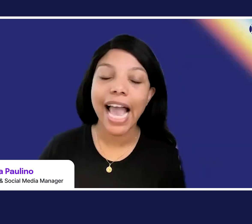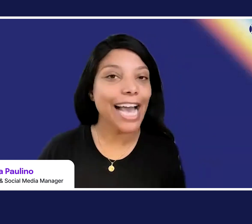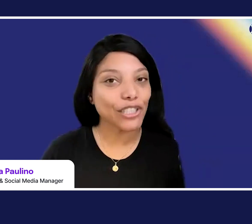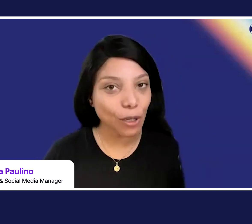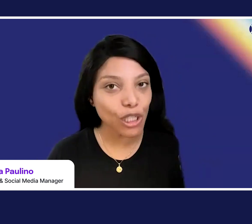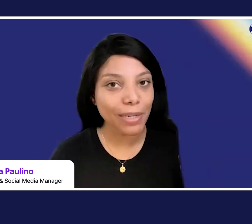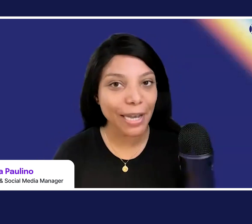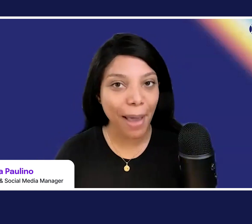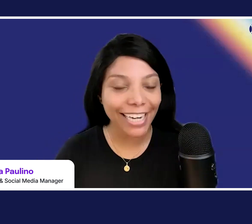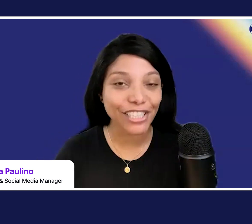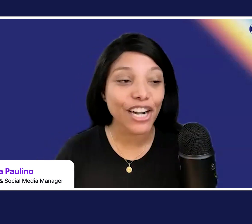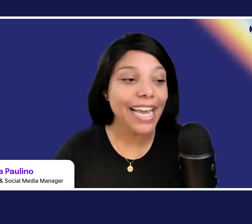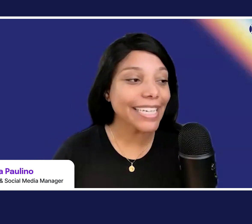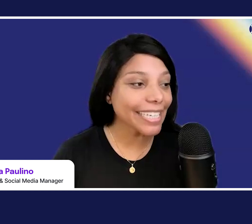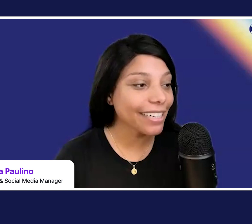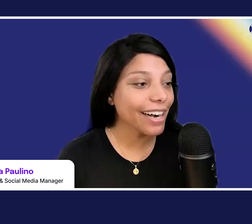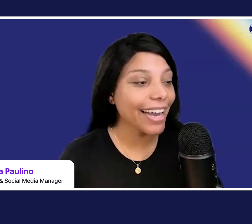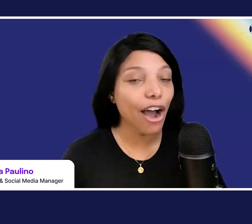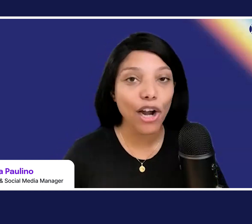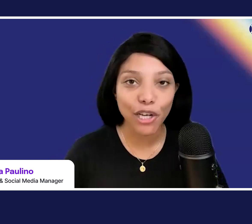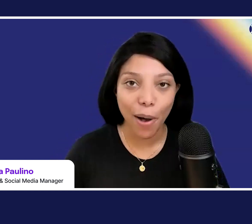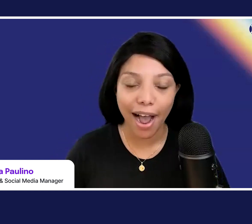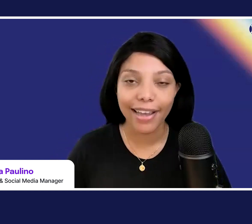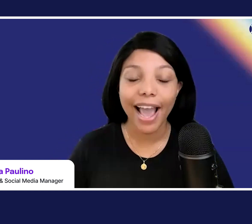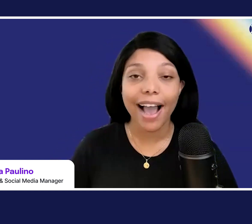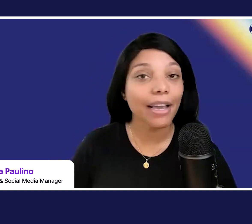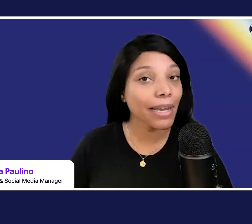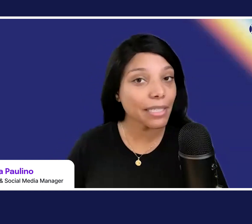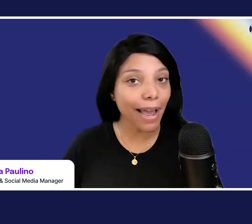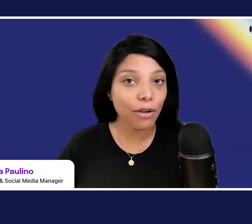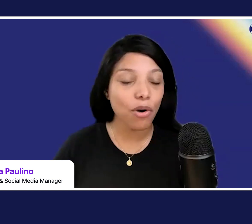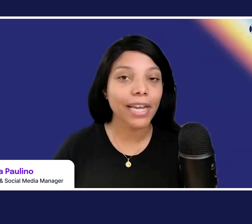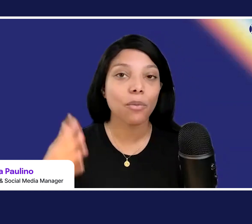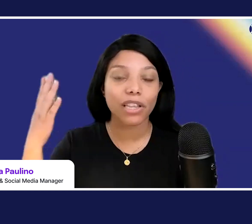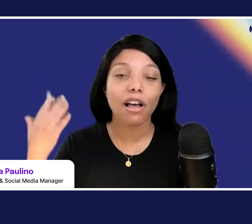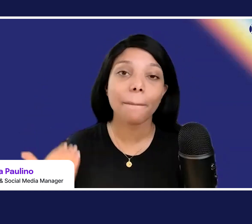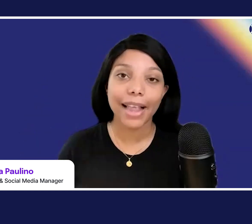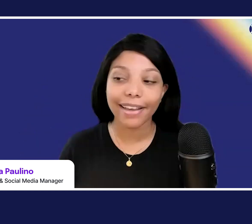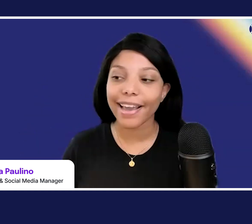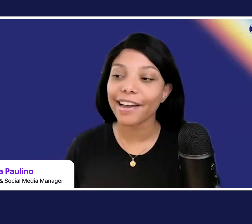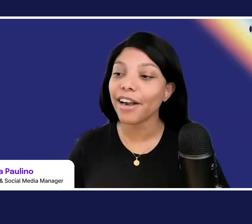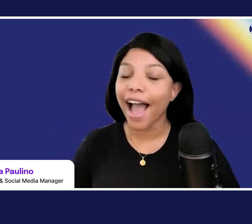and Social Media Manager here at AudioEye. I am a Hispanic woman with long black hair.